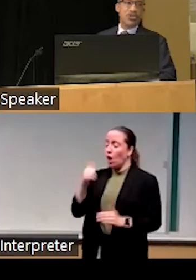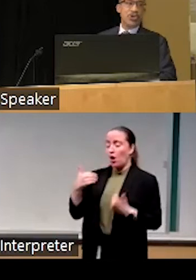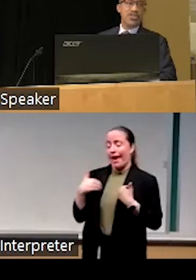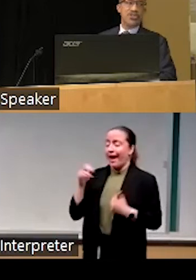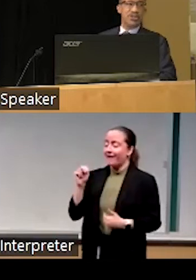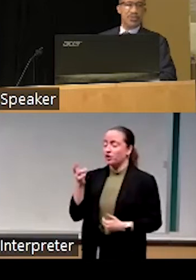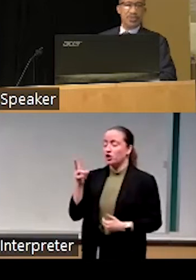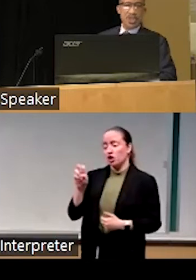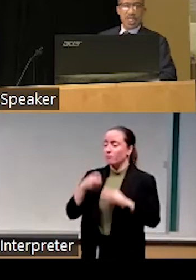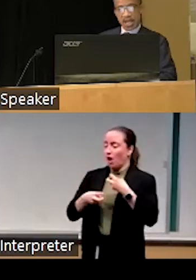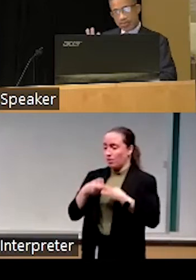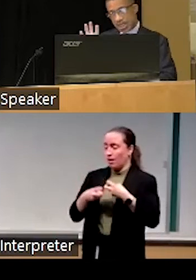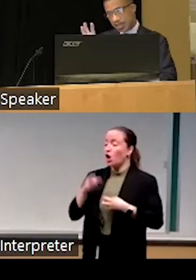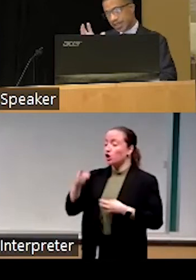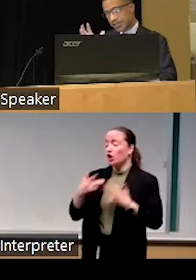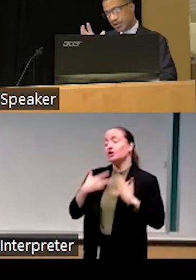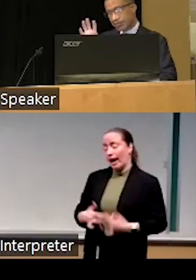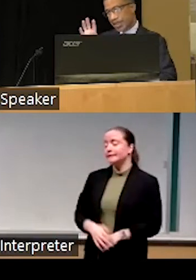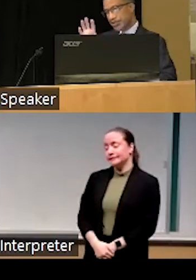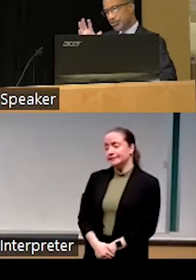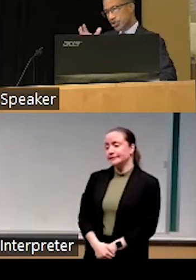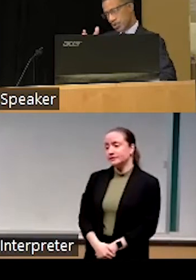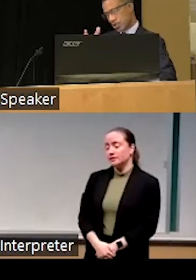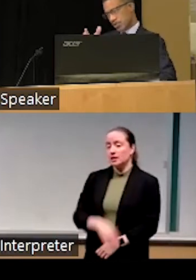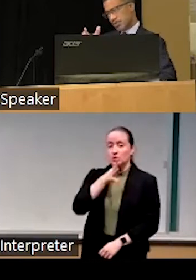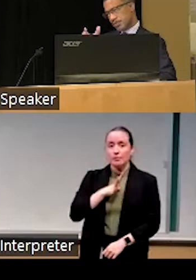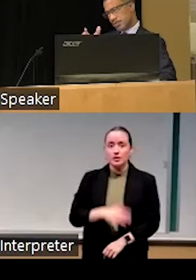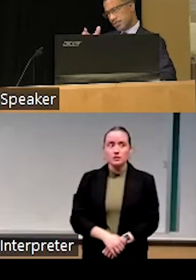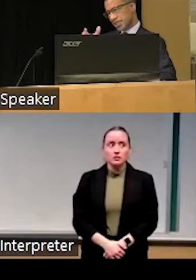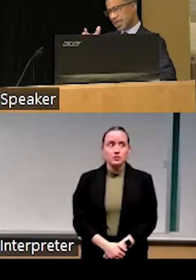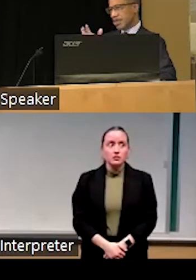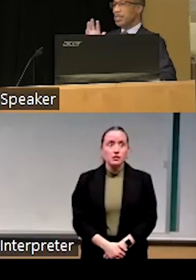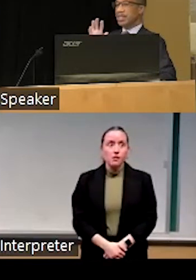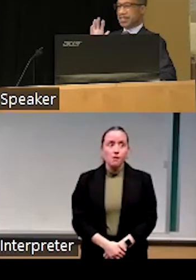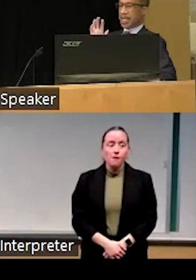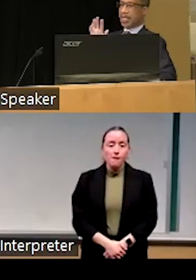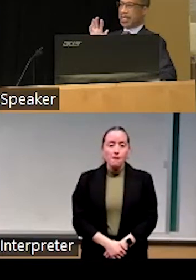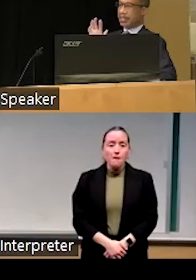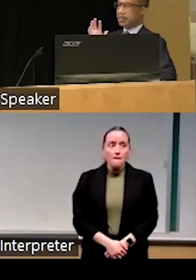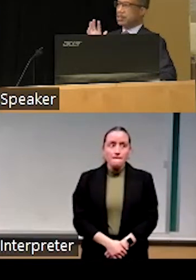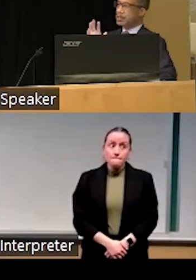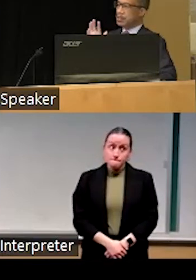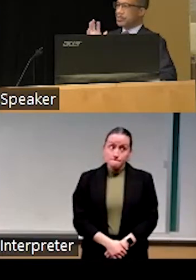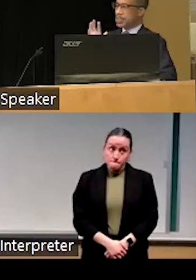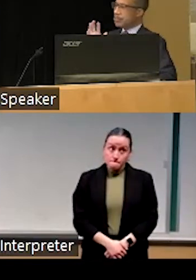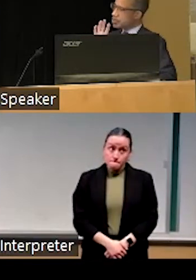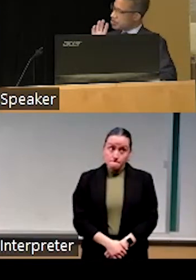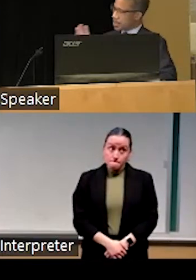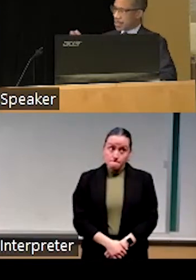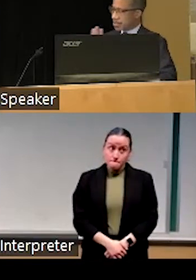major depression and immediately saw her face turn and give me the side eye as I was missing